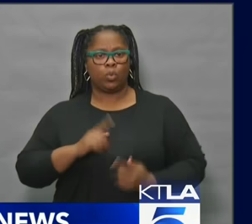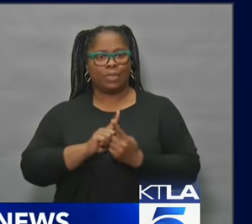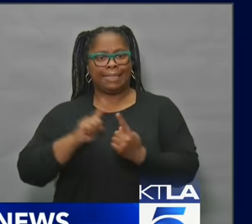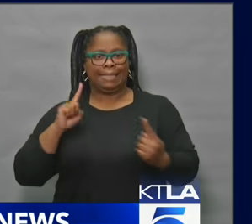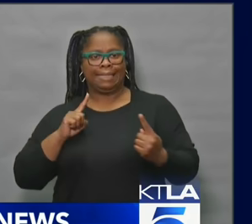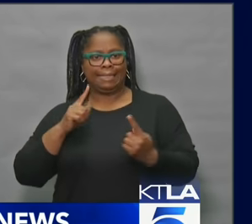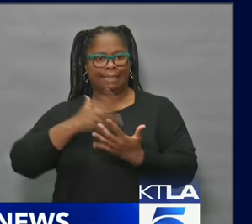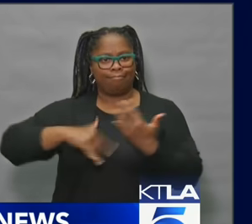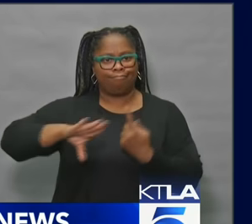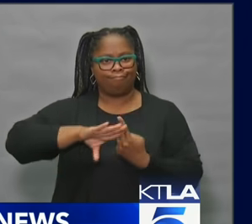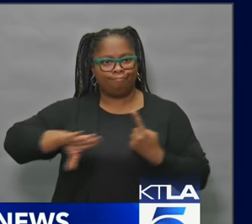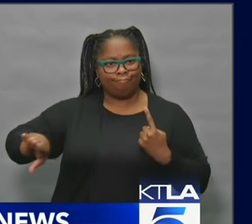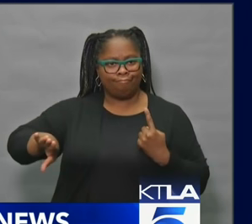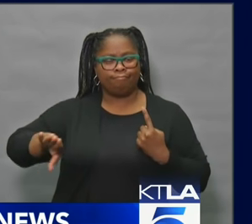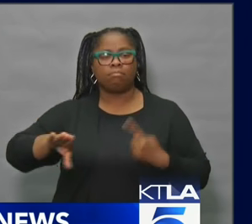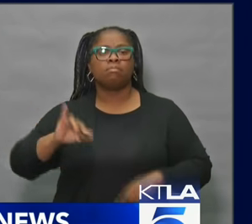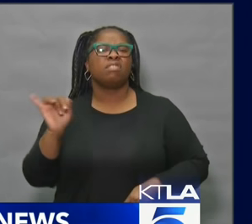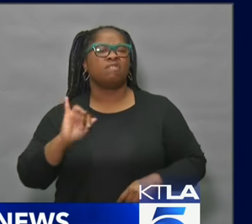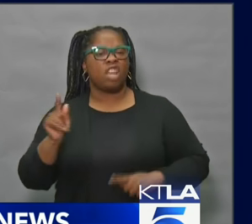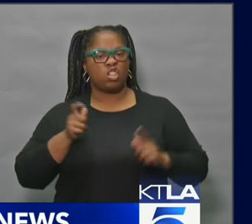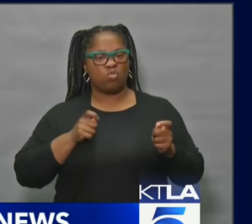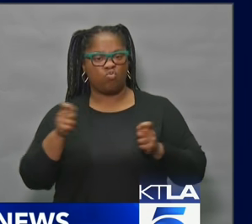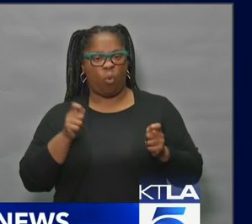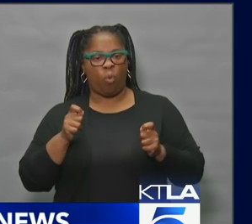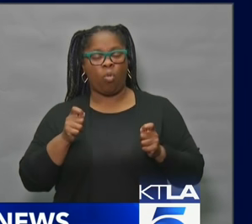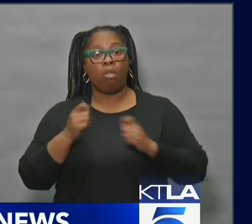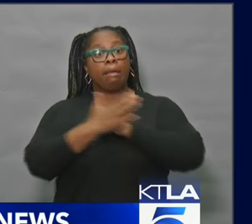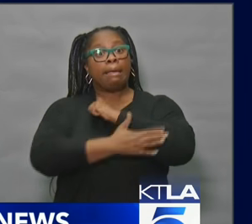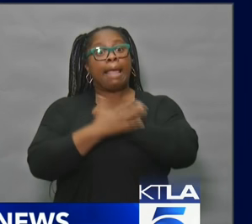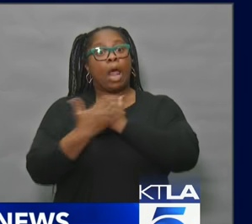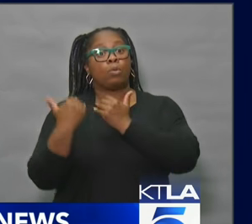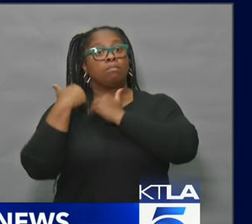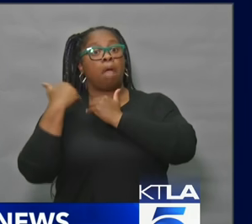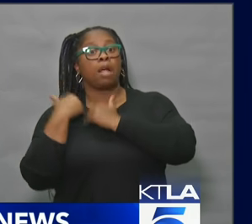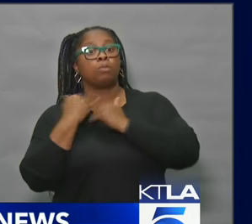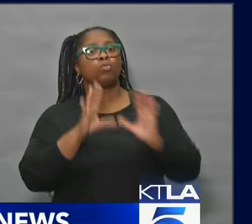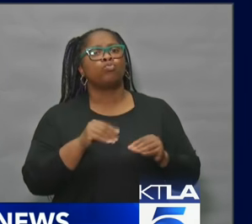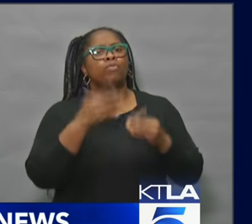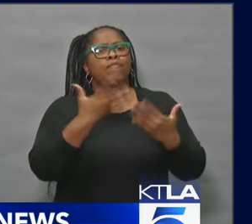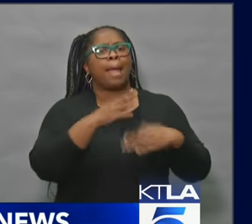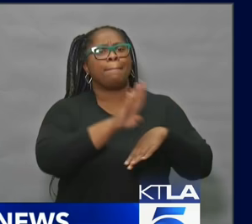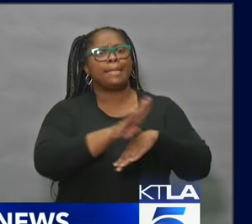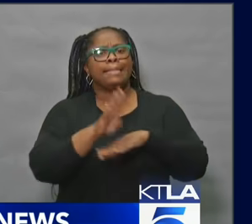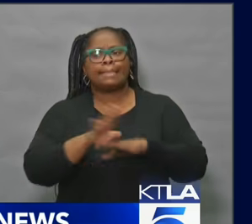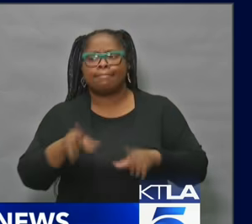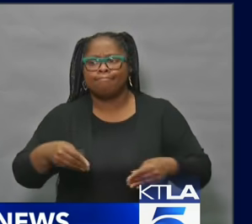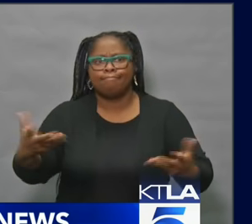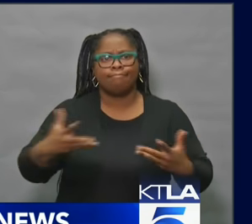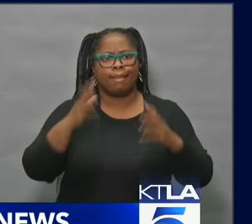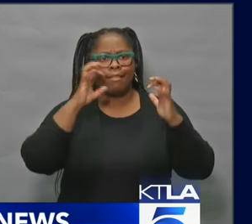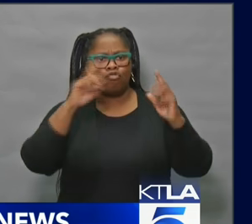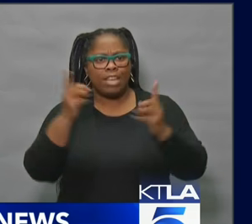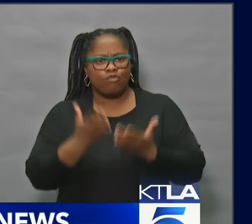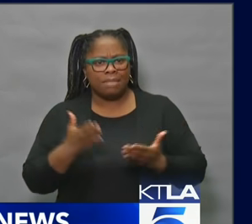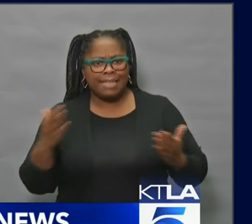TO PREVENT FURTHER SPREAD. AND FINALLY WE HAVE TO MAINTAIN PHYSICAL DISTANCING. AND INFECTION CONTROL. IT WILL BE